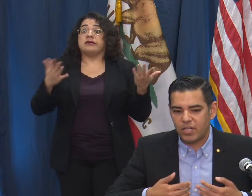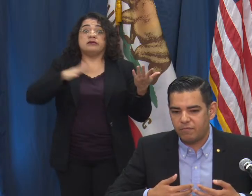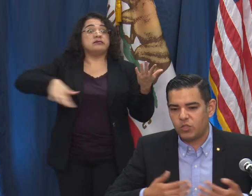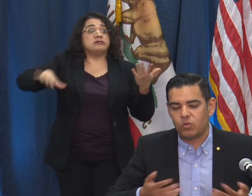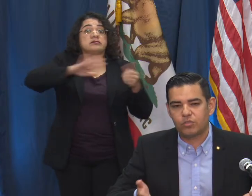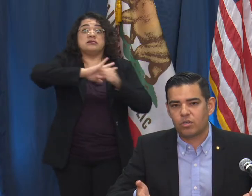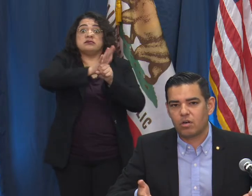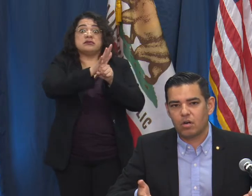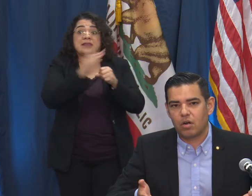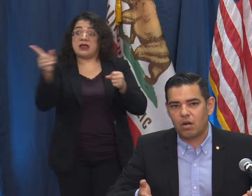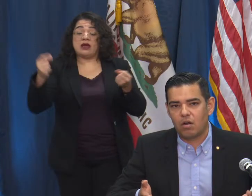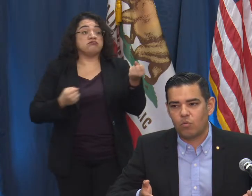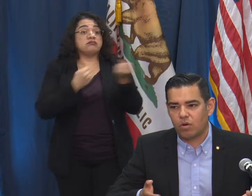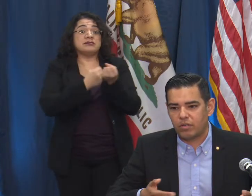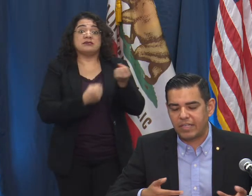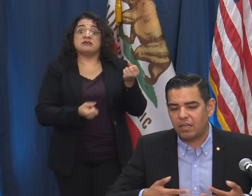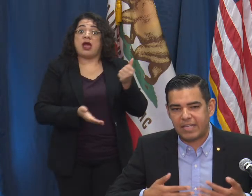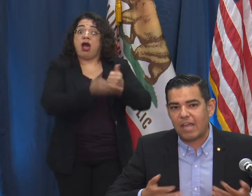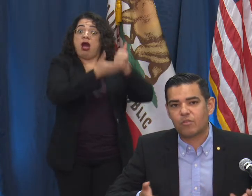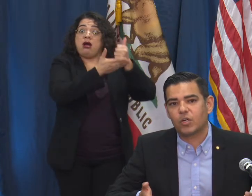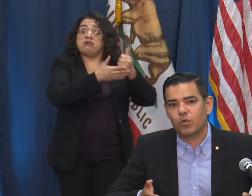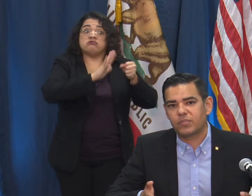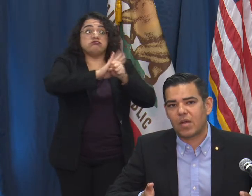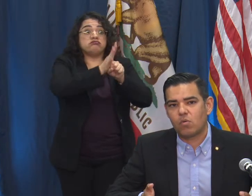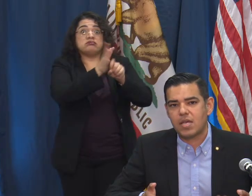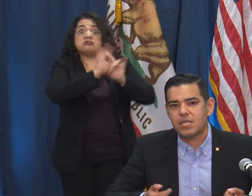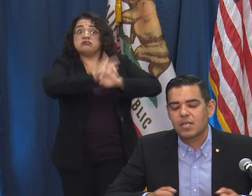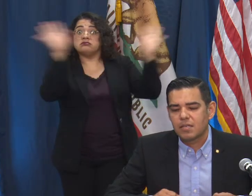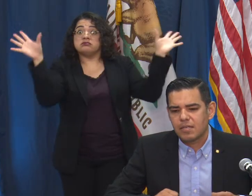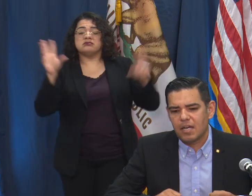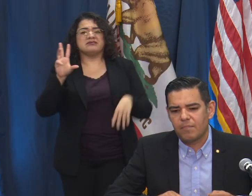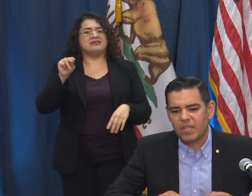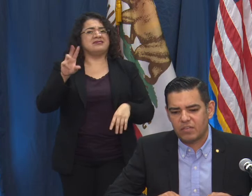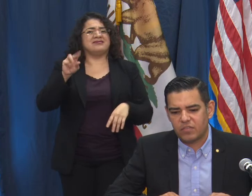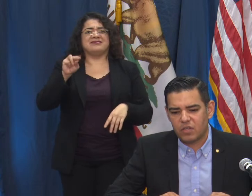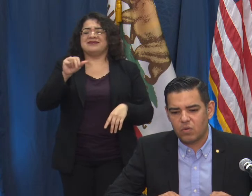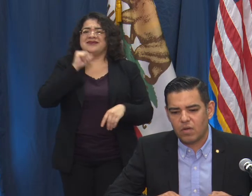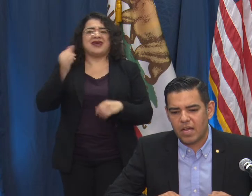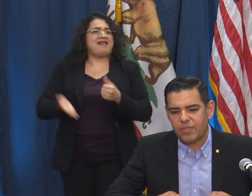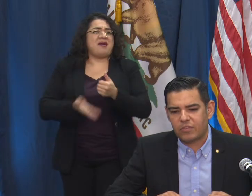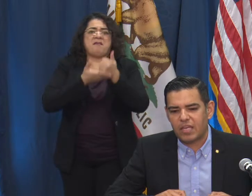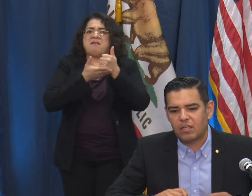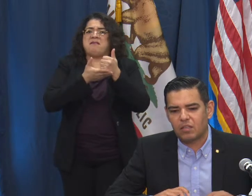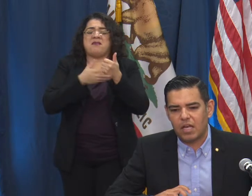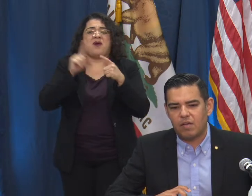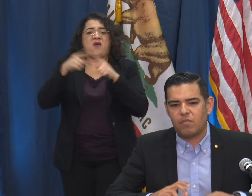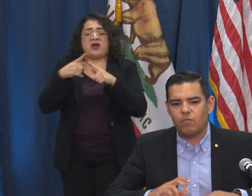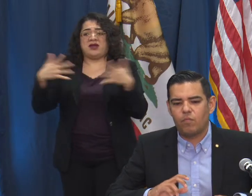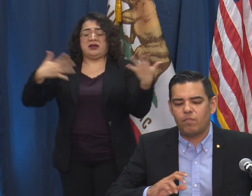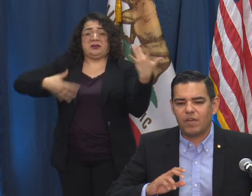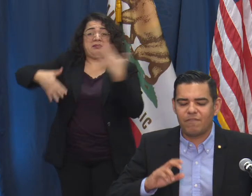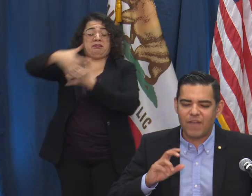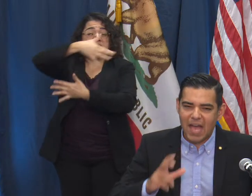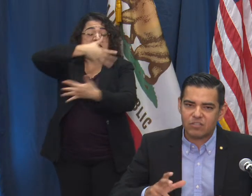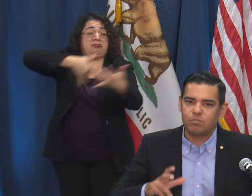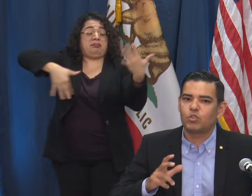individuals are gathered in groups that way and so I think that a vast majority